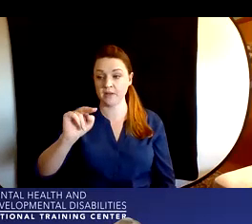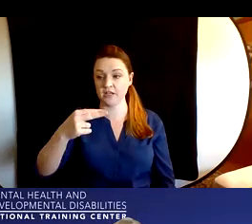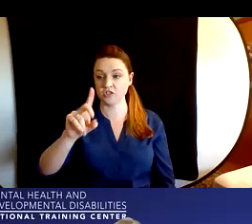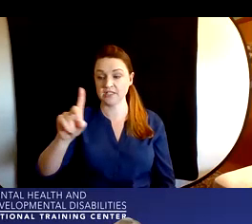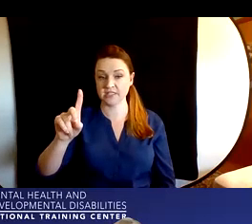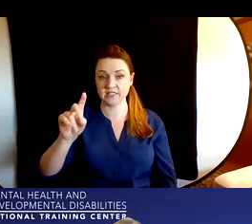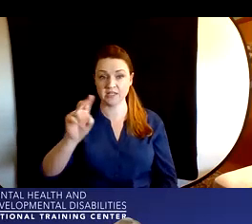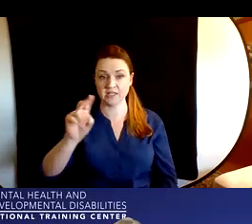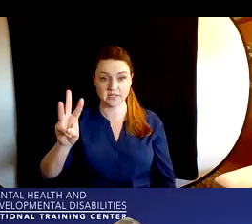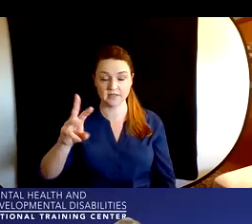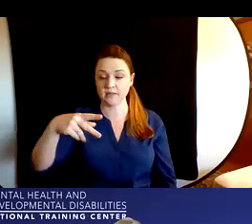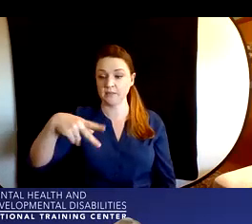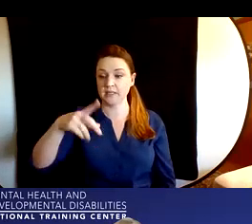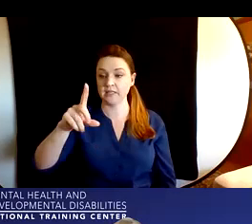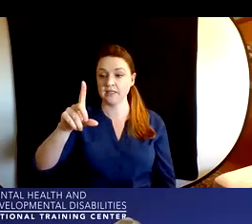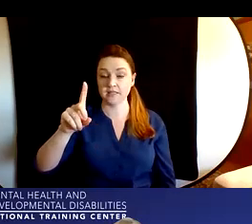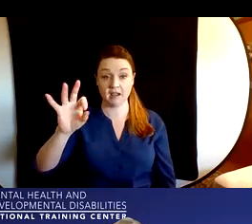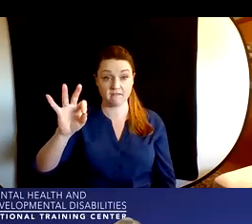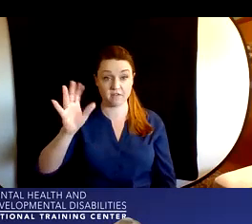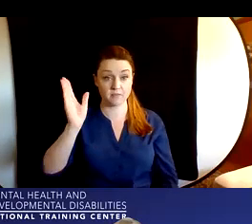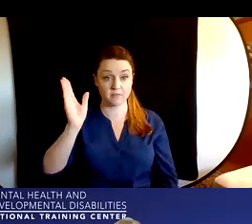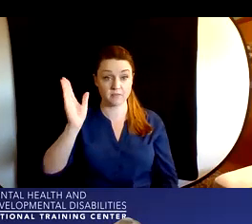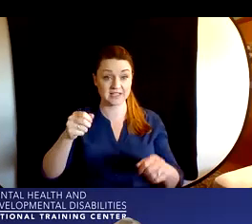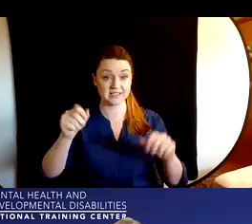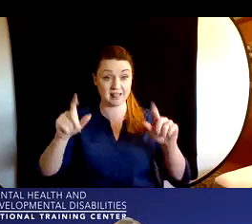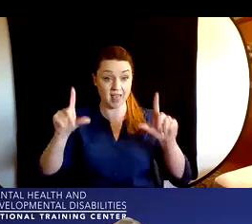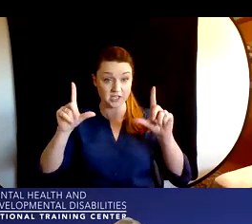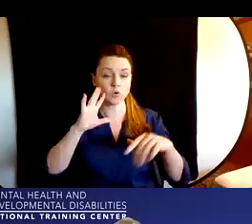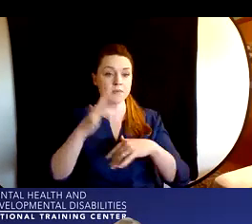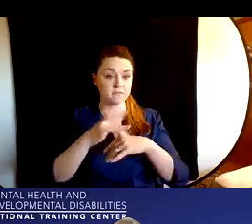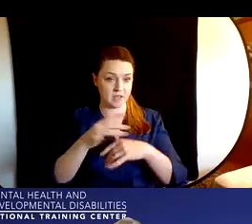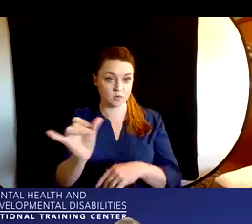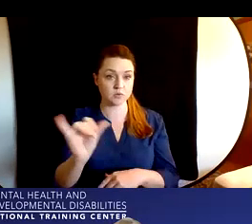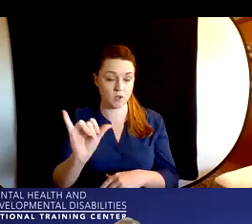A PDF of the presentation slides will be available as well. We will be sending out an email